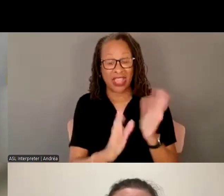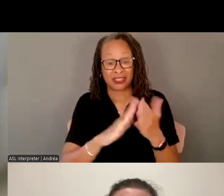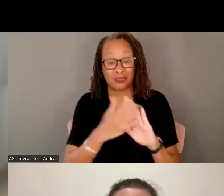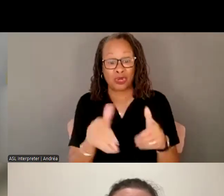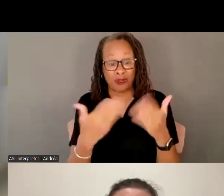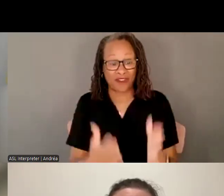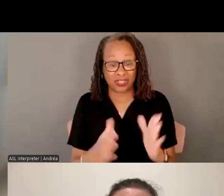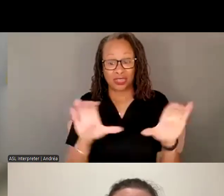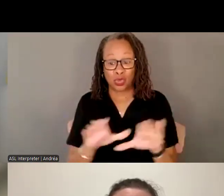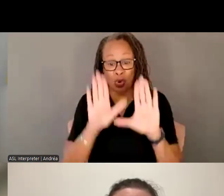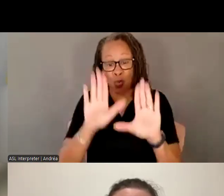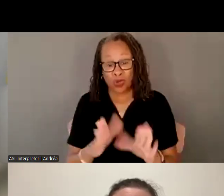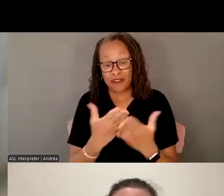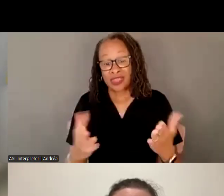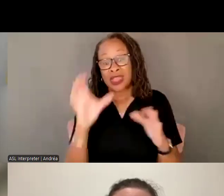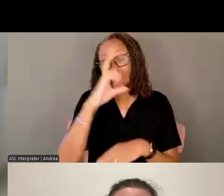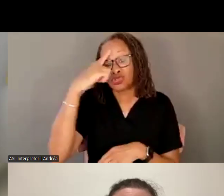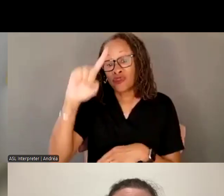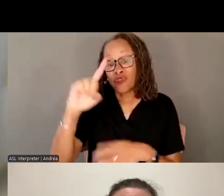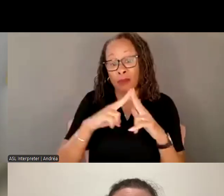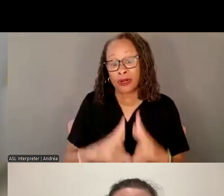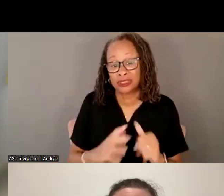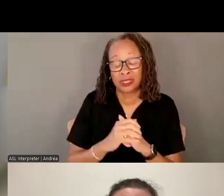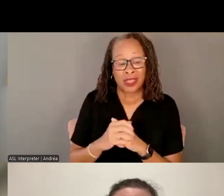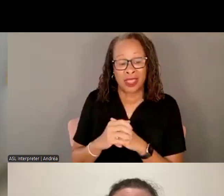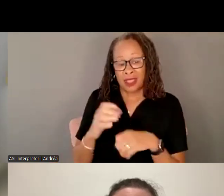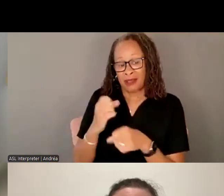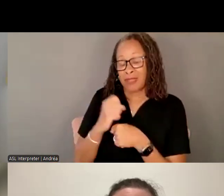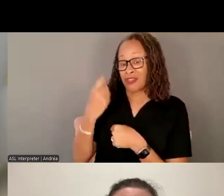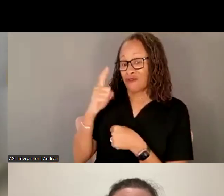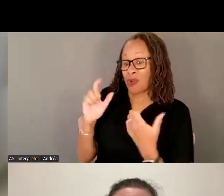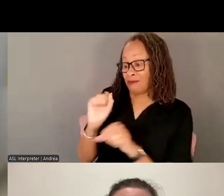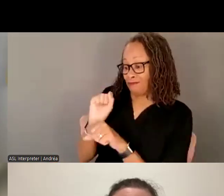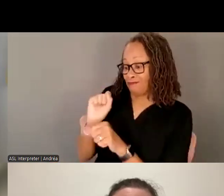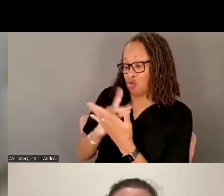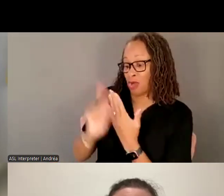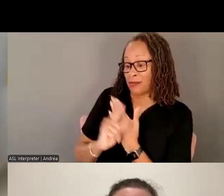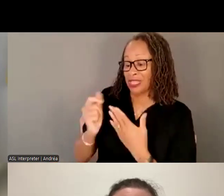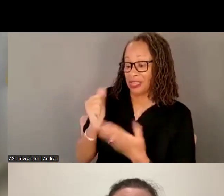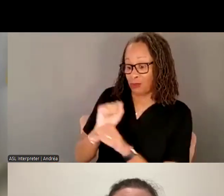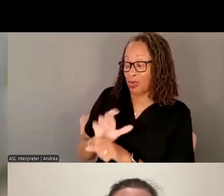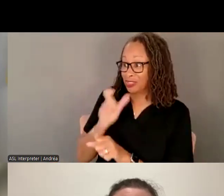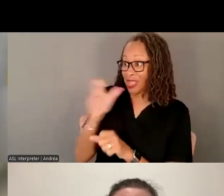and maybe looking for partnerships, may have programs where they're looking for employers to kind of partner with and things like that.